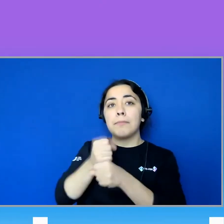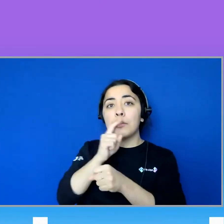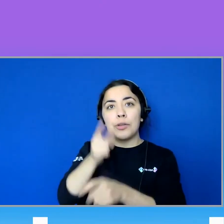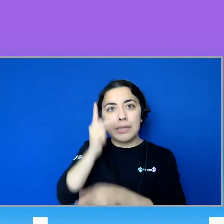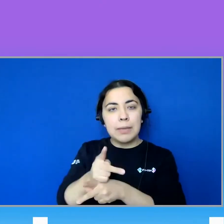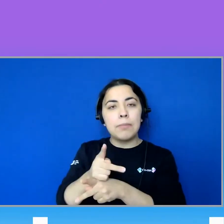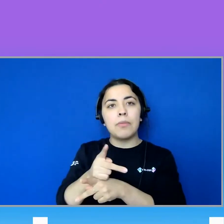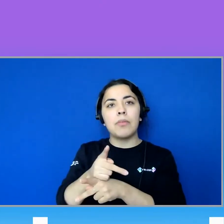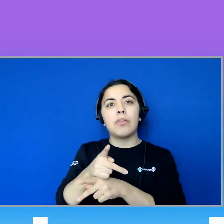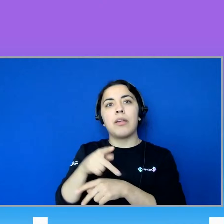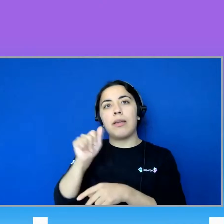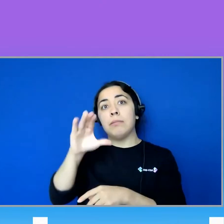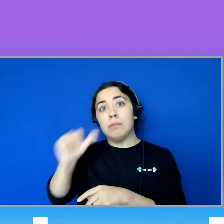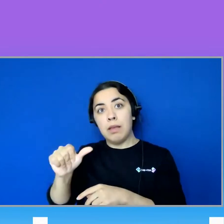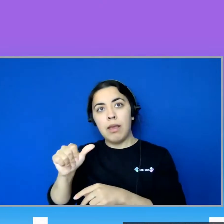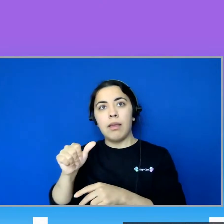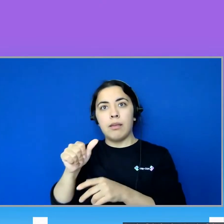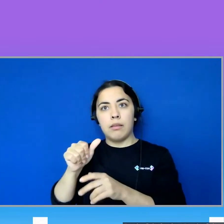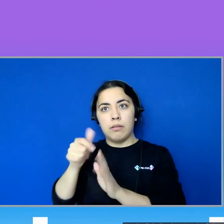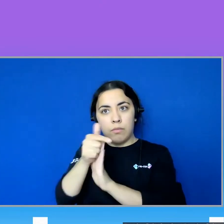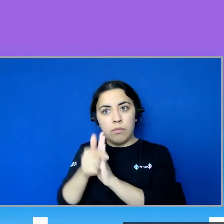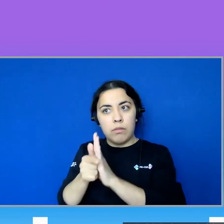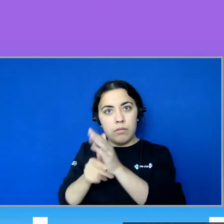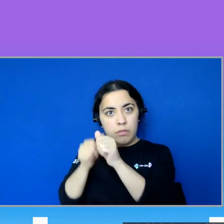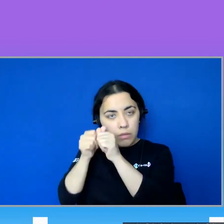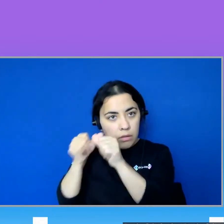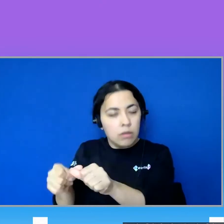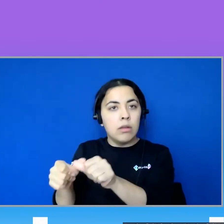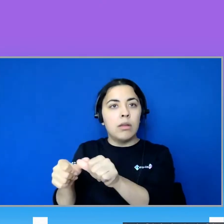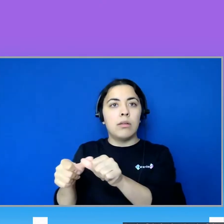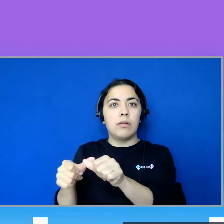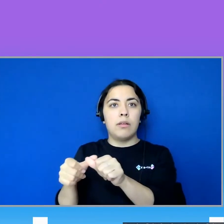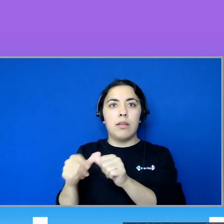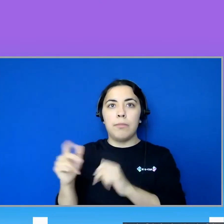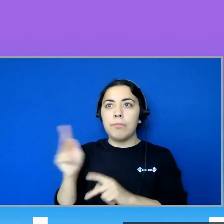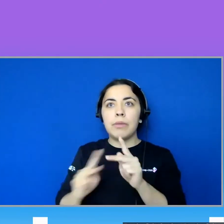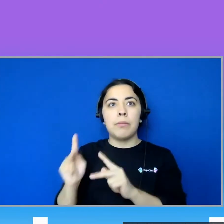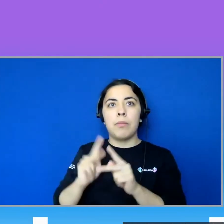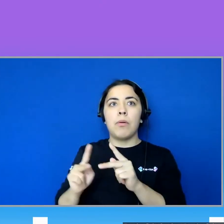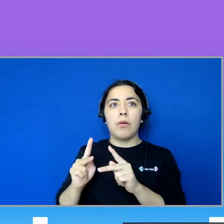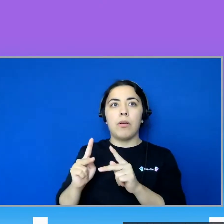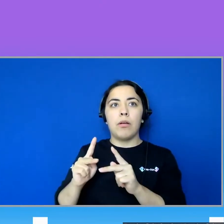Care Act intact, where people